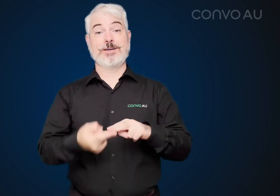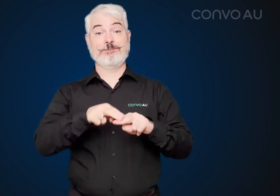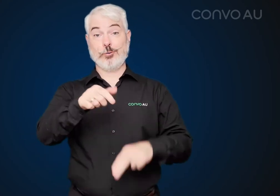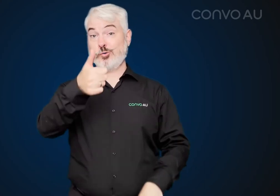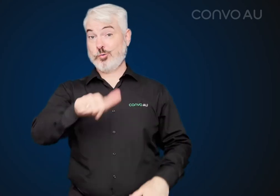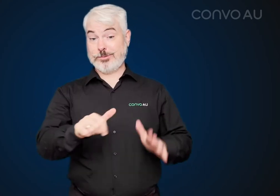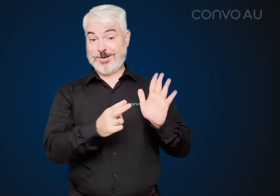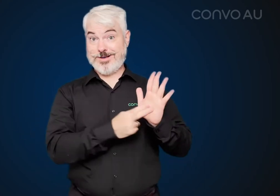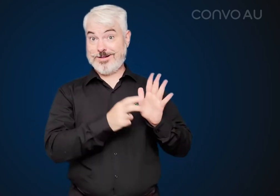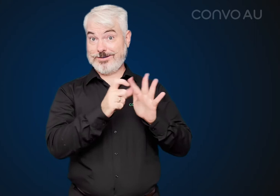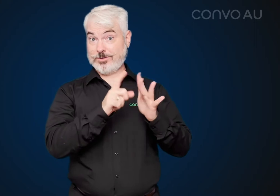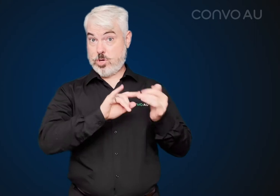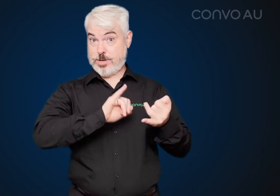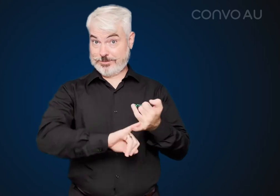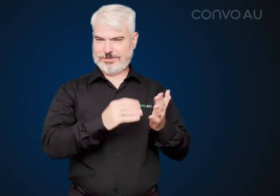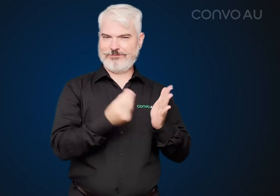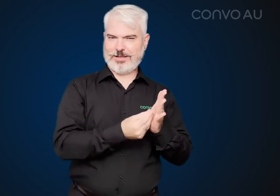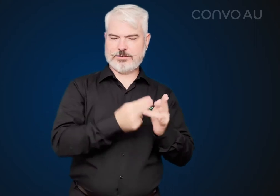For Convo Australia plans using NDIS funding,